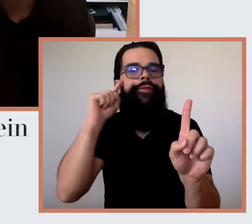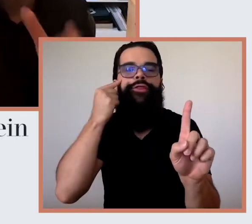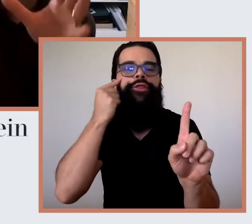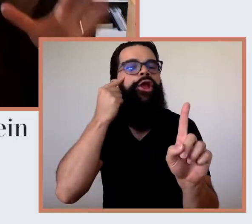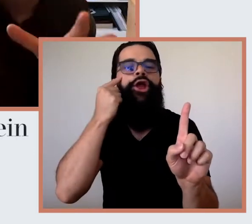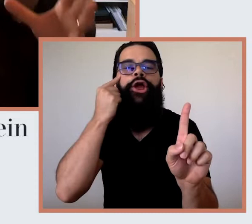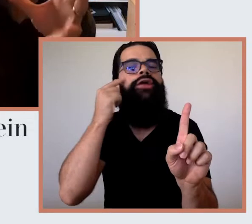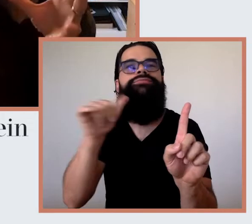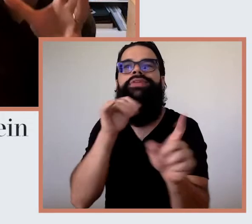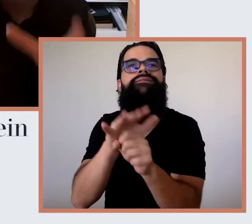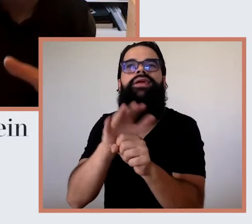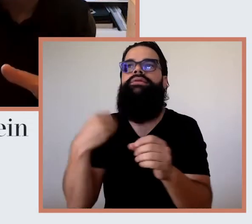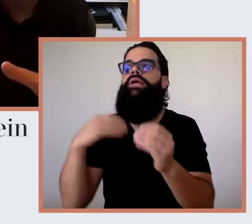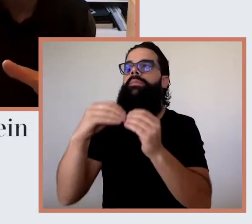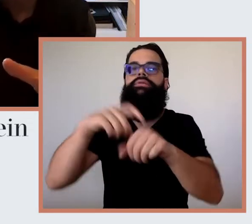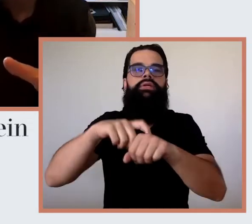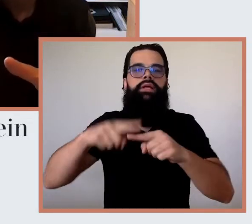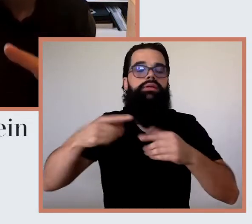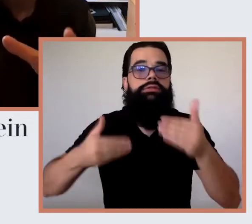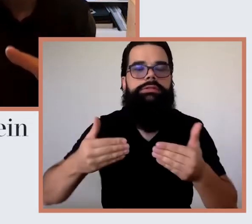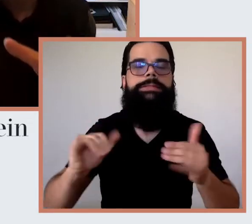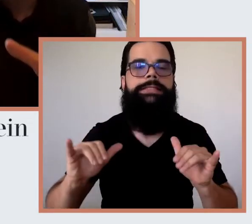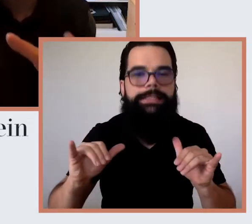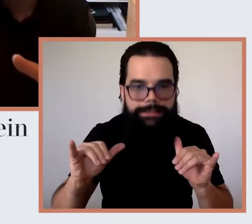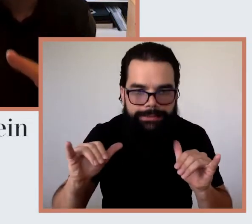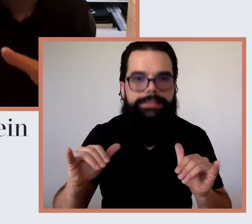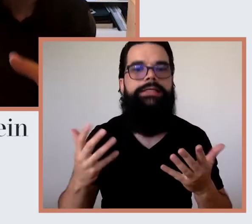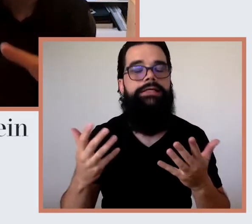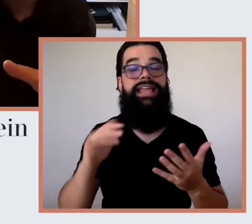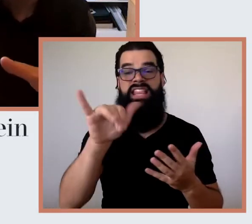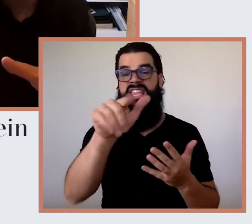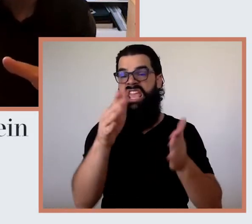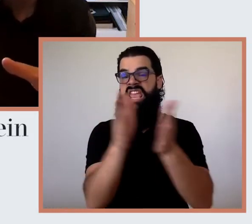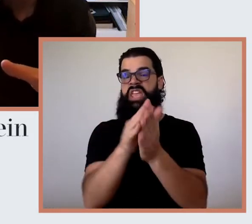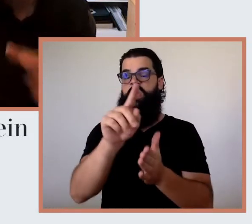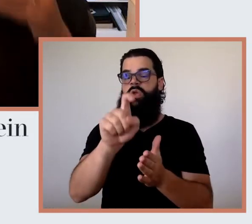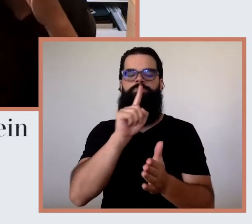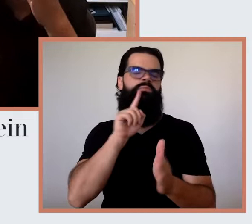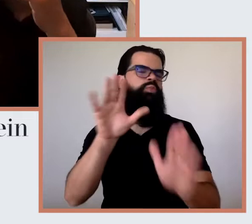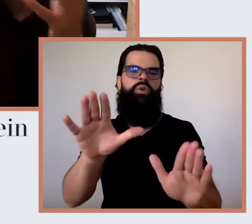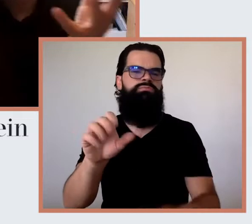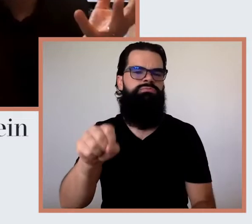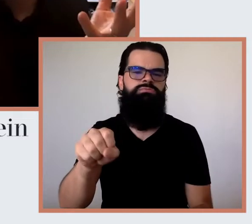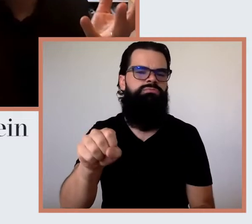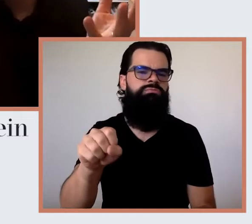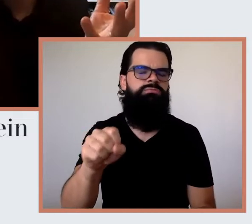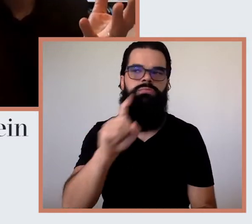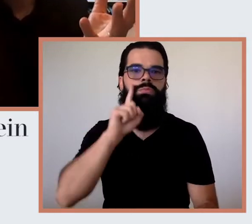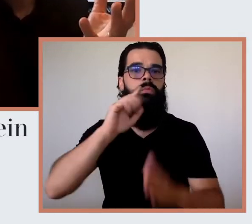not enough of us think of when we're doing what we're doing. So you asked that great question, which is,